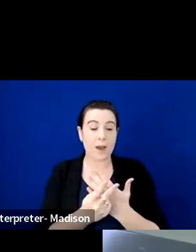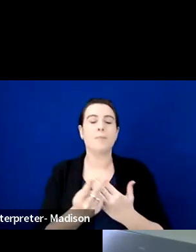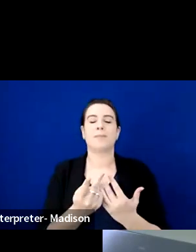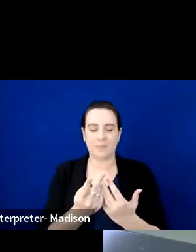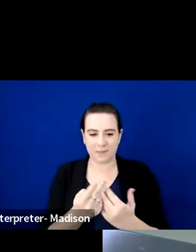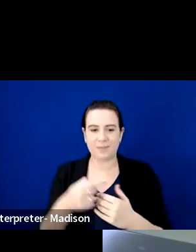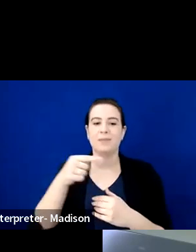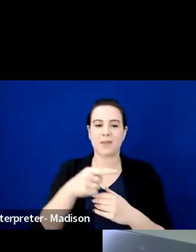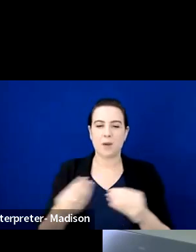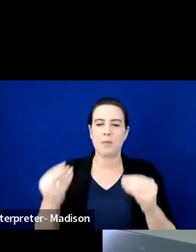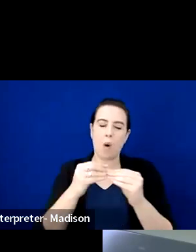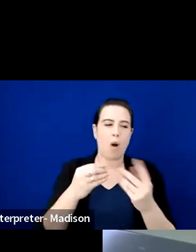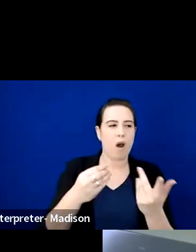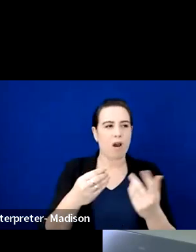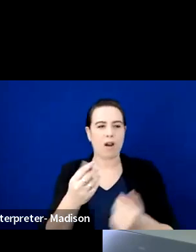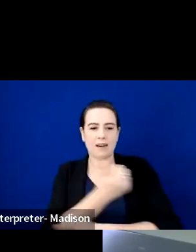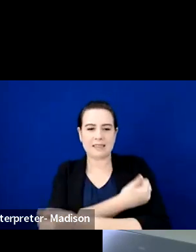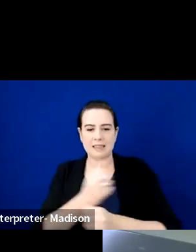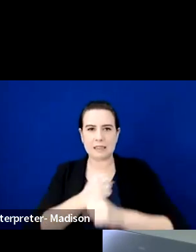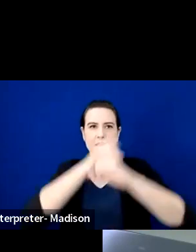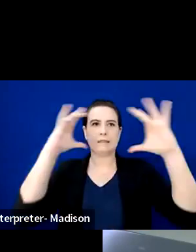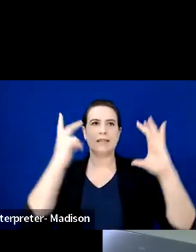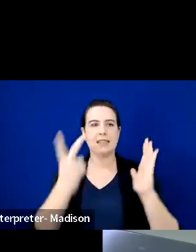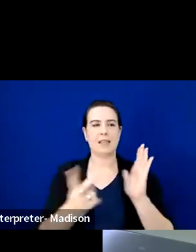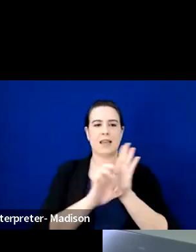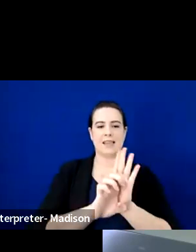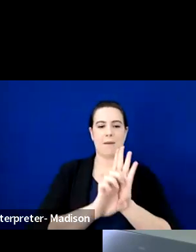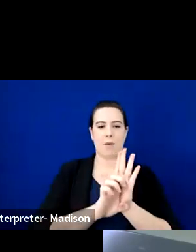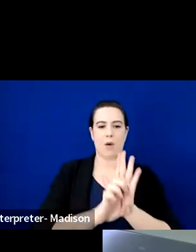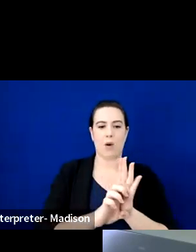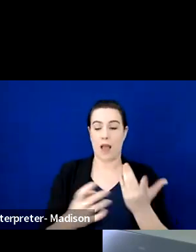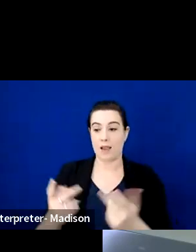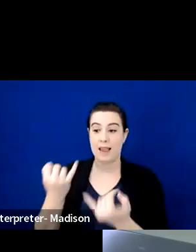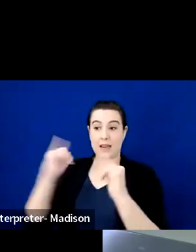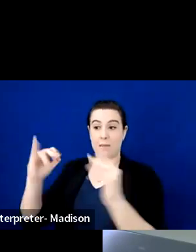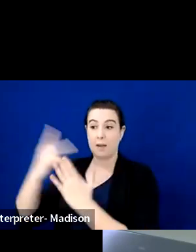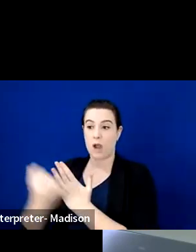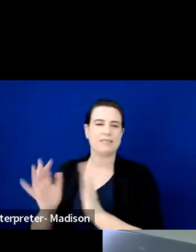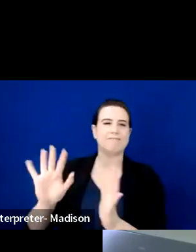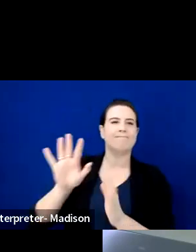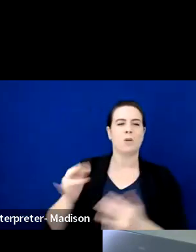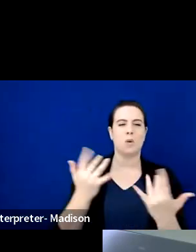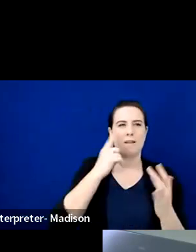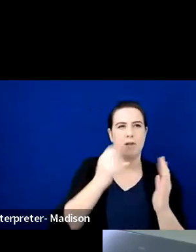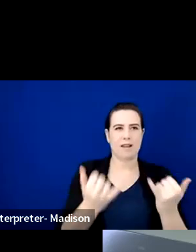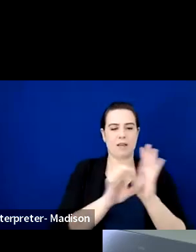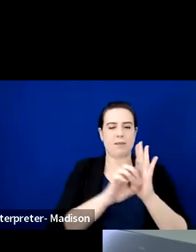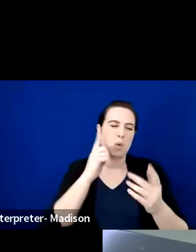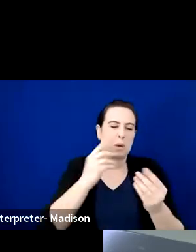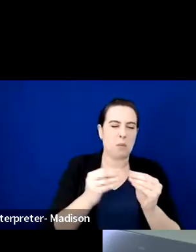So we used the COVID-19 pandemic and the vaccination efforts in these states to really drill down into what happens in a disaster with health equity for people with disabilities.